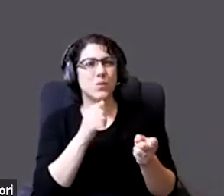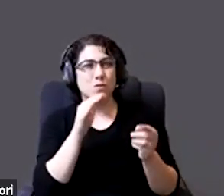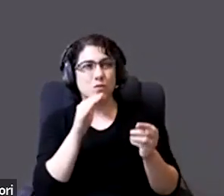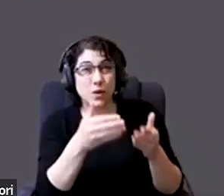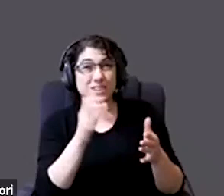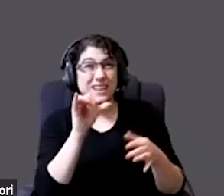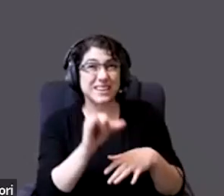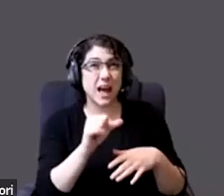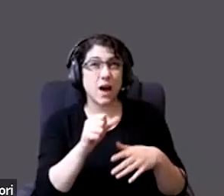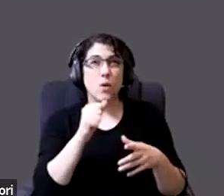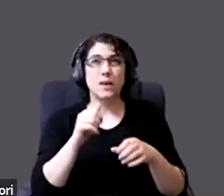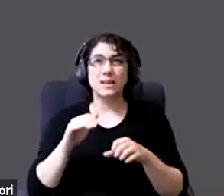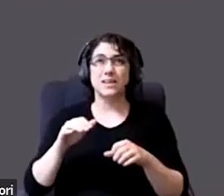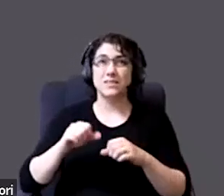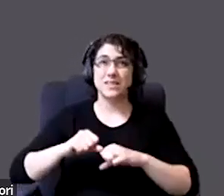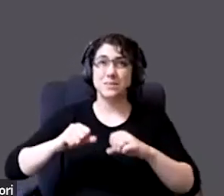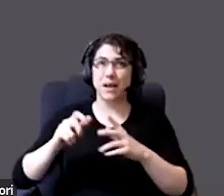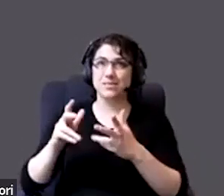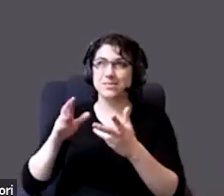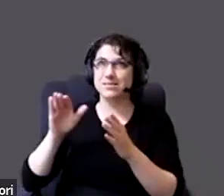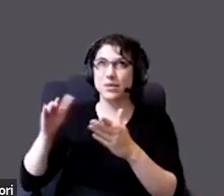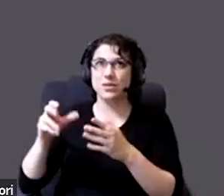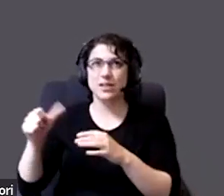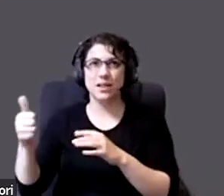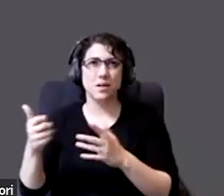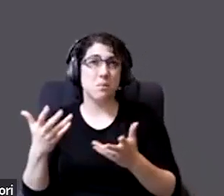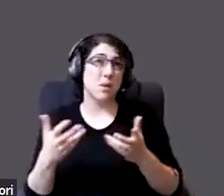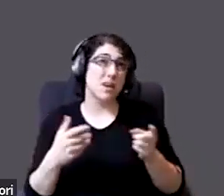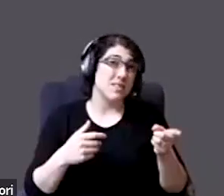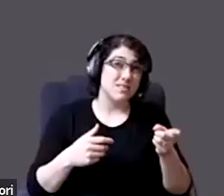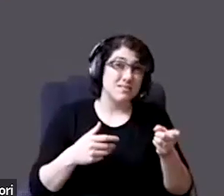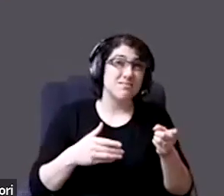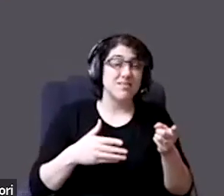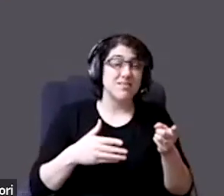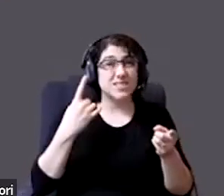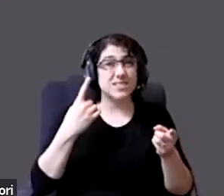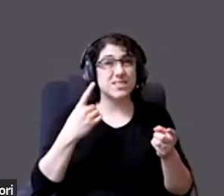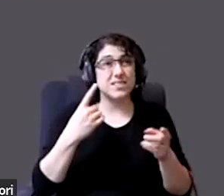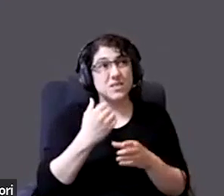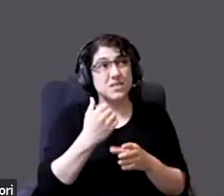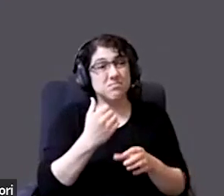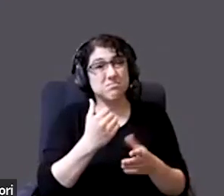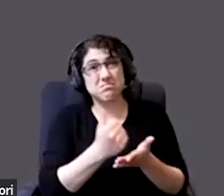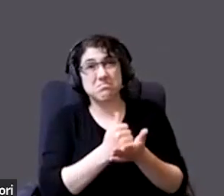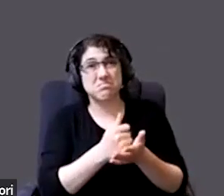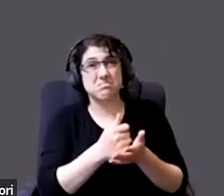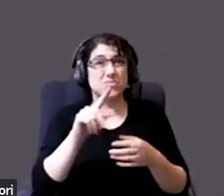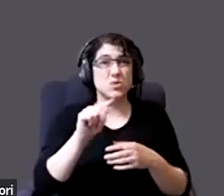that you want to do. Maybe it doesn't belong in the TOR, maybe it does. But you know, how do we improve? How do we put the systems in place?